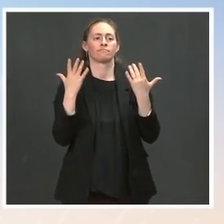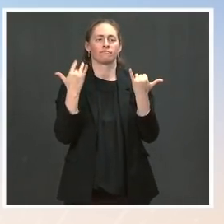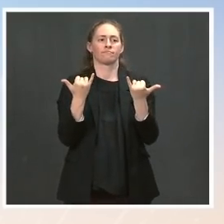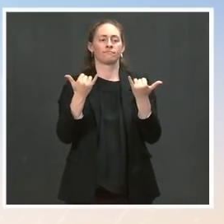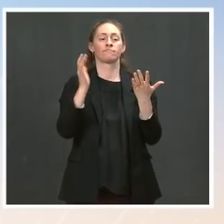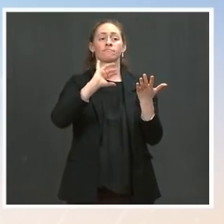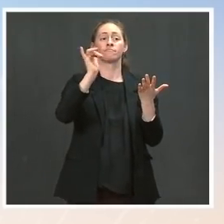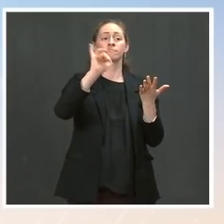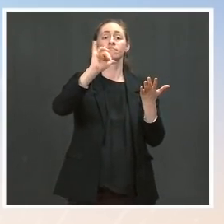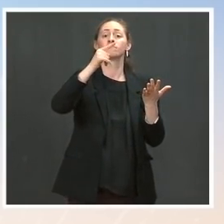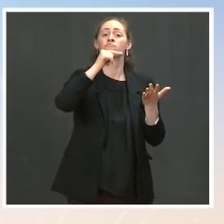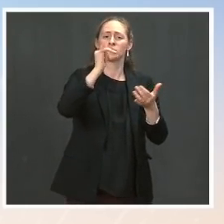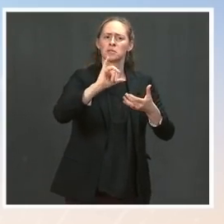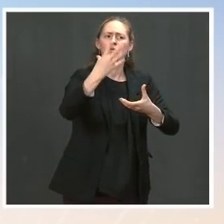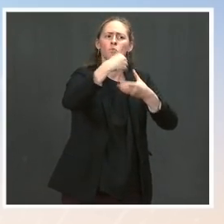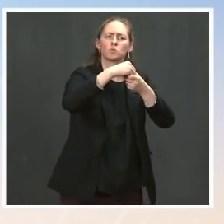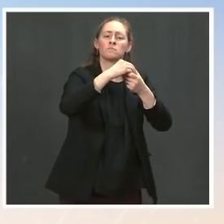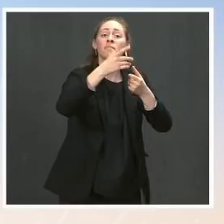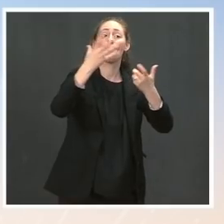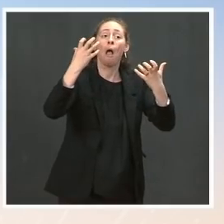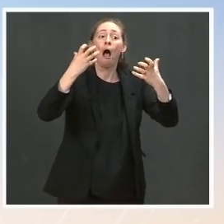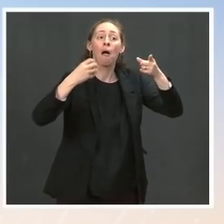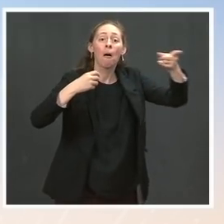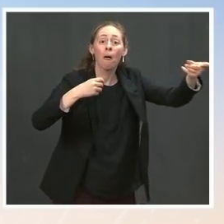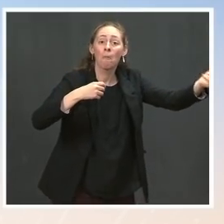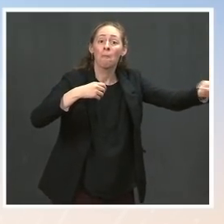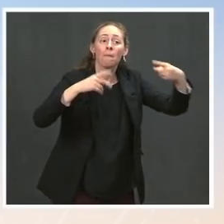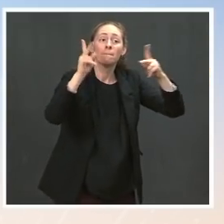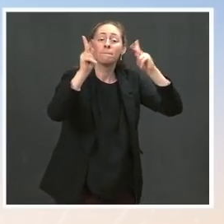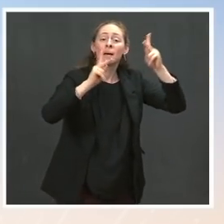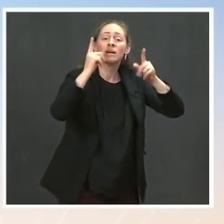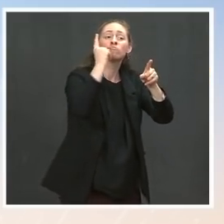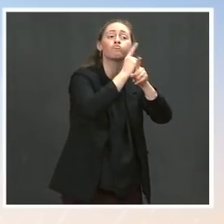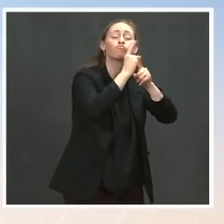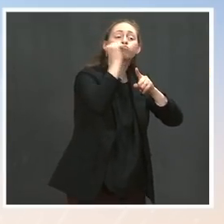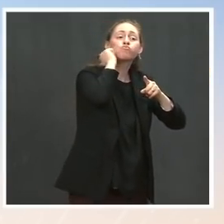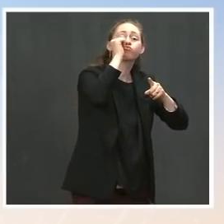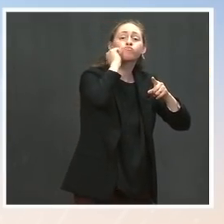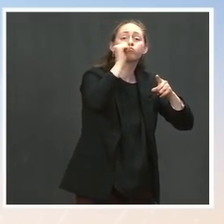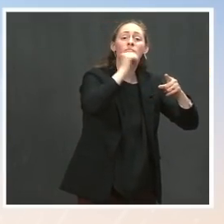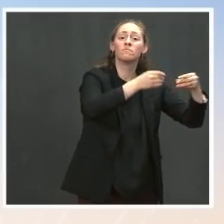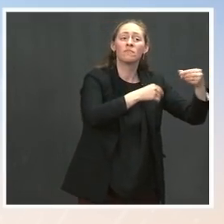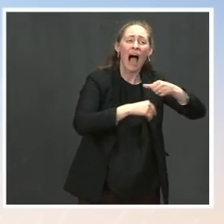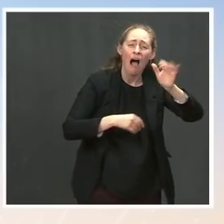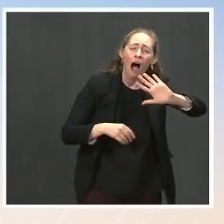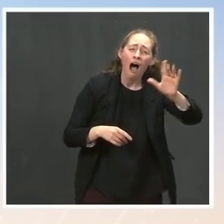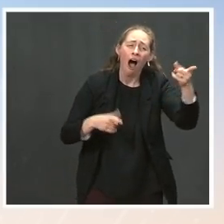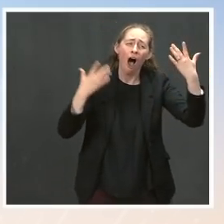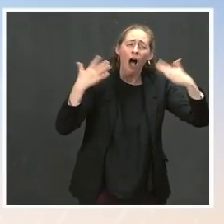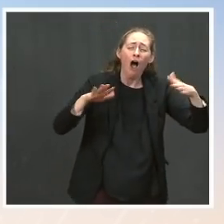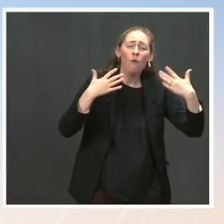The President doesn't feel that we should pay for this package on the backs of the American people, but he's certainly eager to hear ideas from Democrats